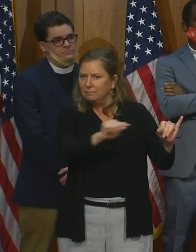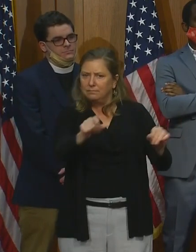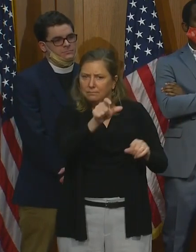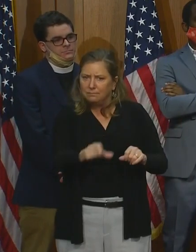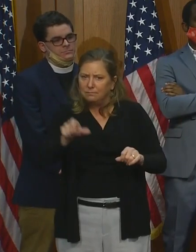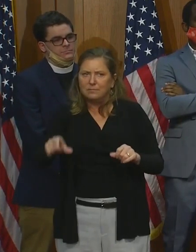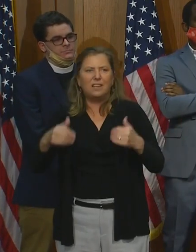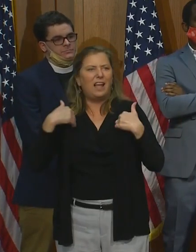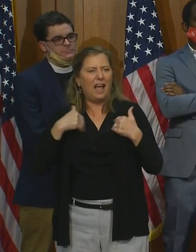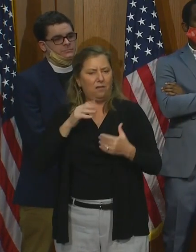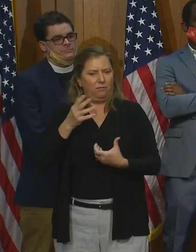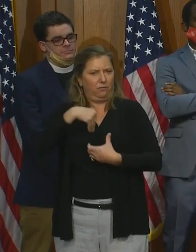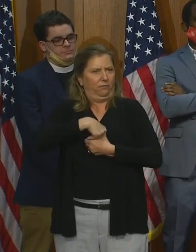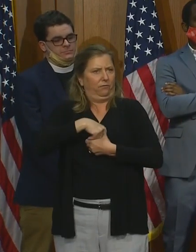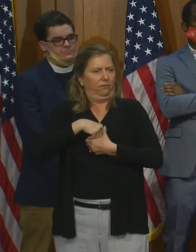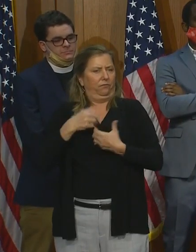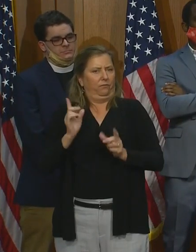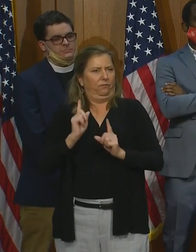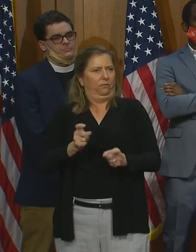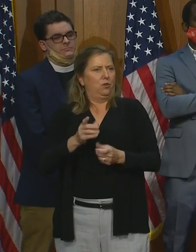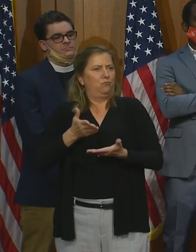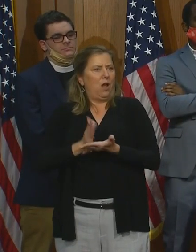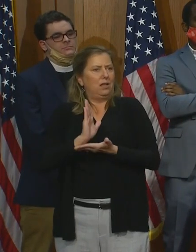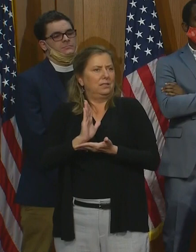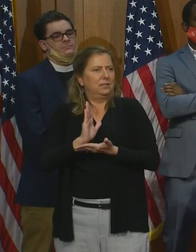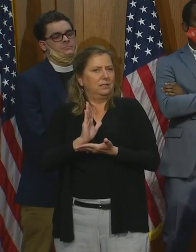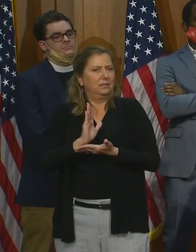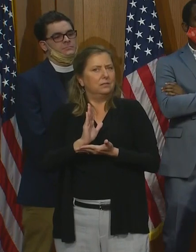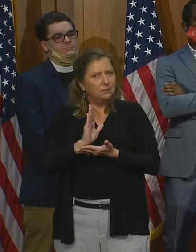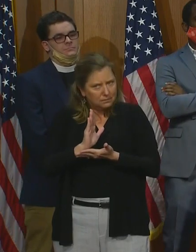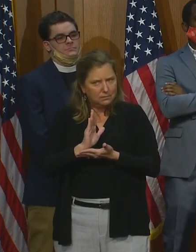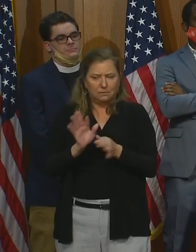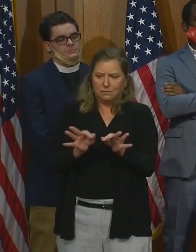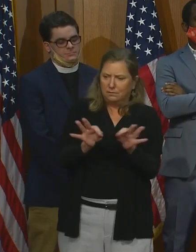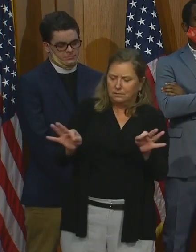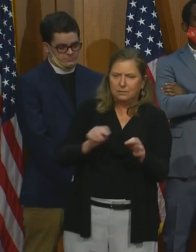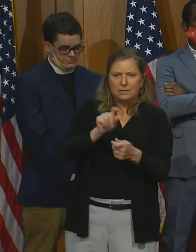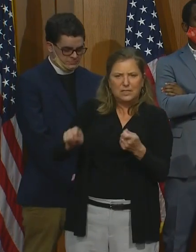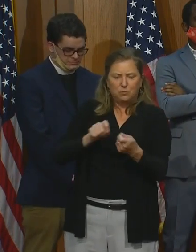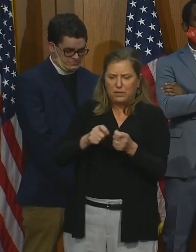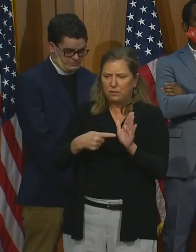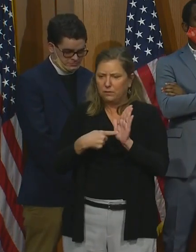INDEPENDENT. AND HAVE CERTAIN